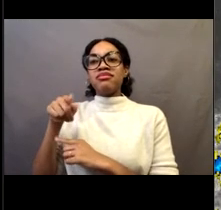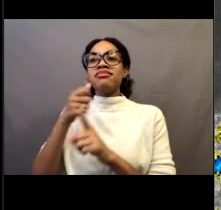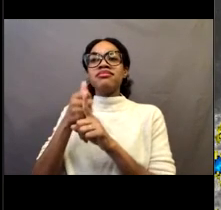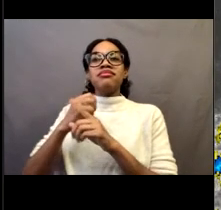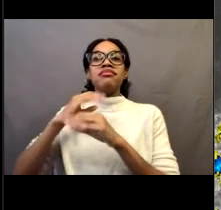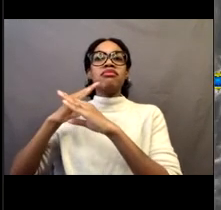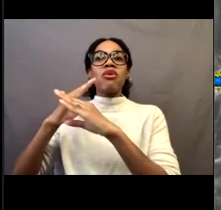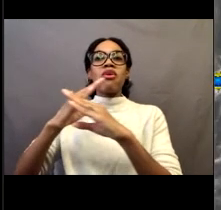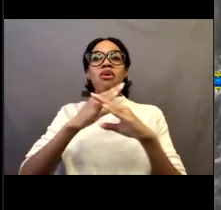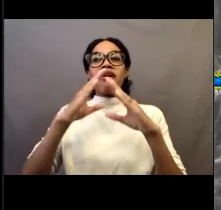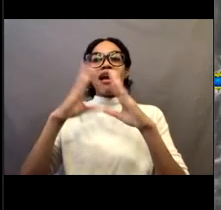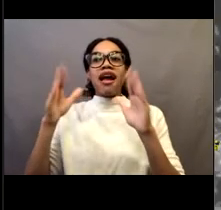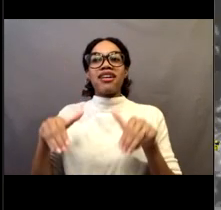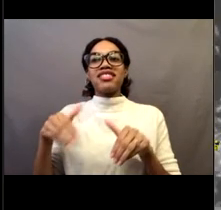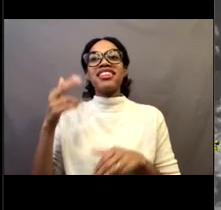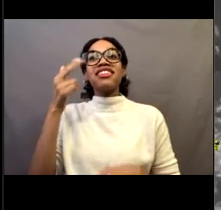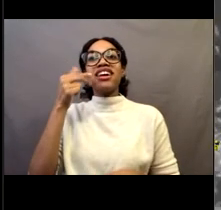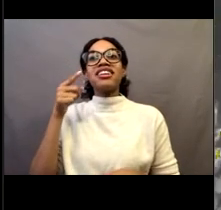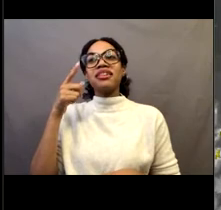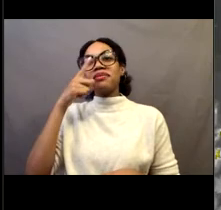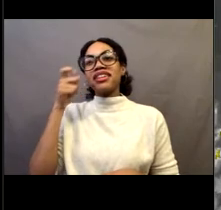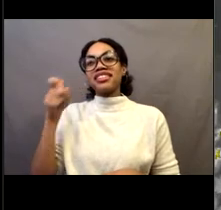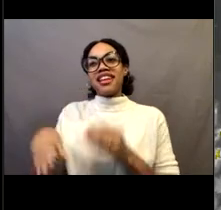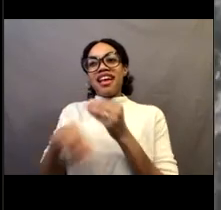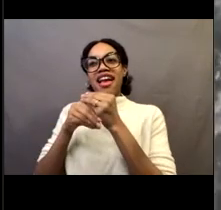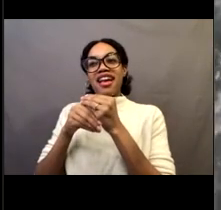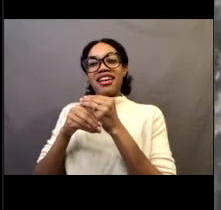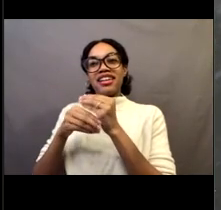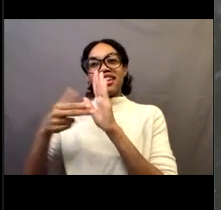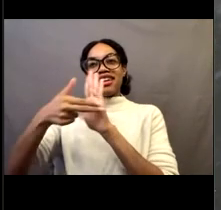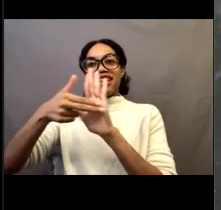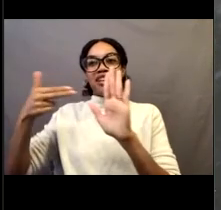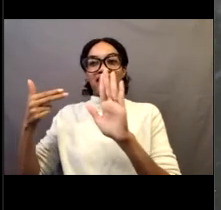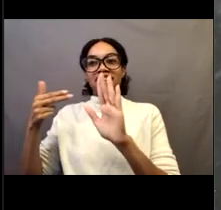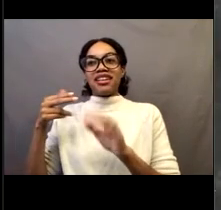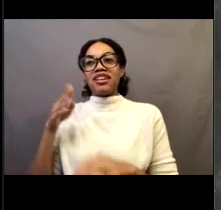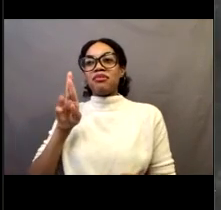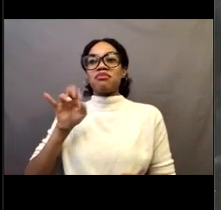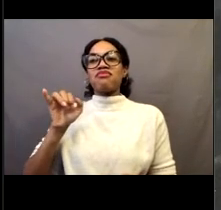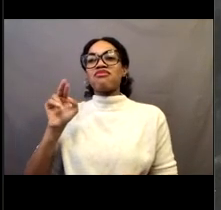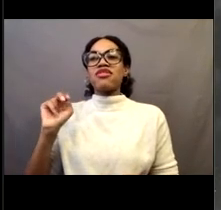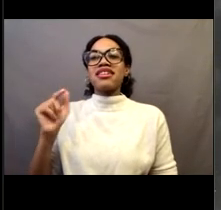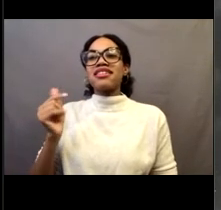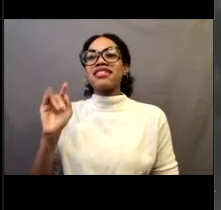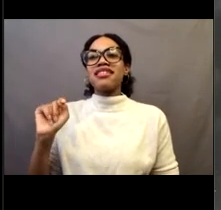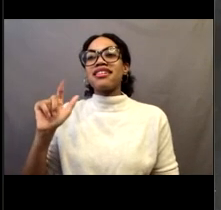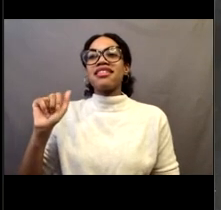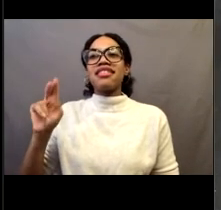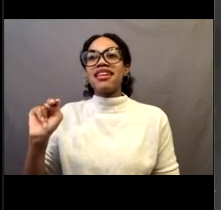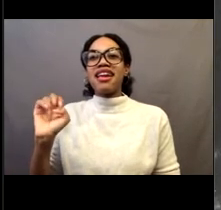and then I thought it was funny because they spray painted on a window board, bring it lane 'cause they felt like